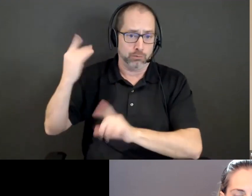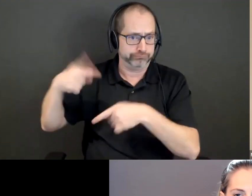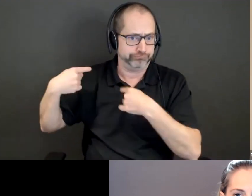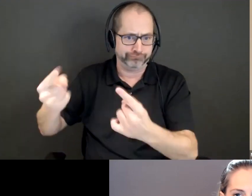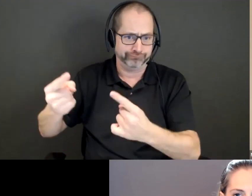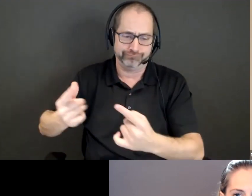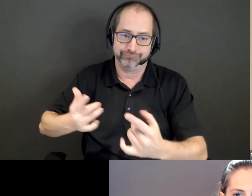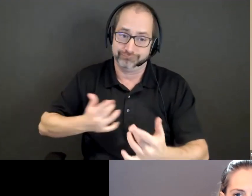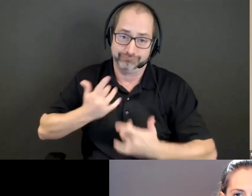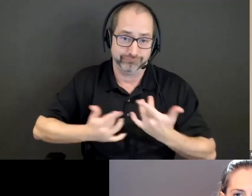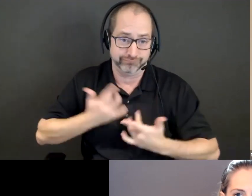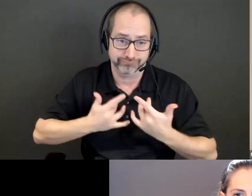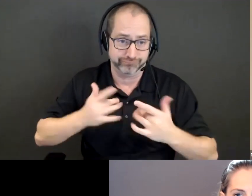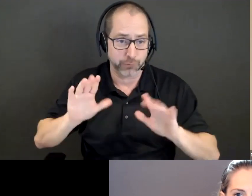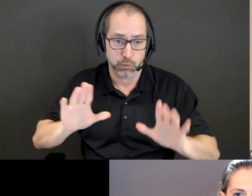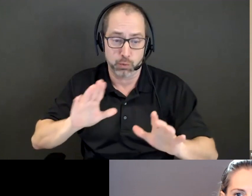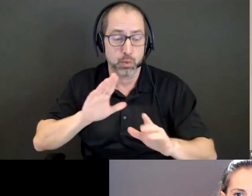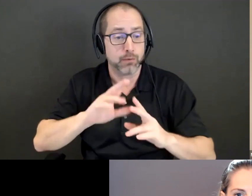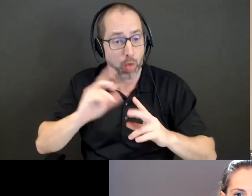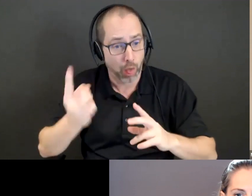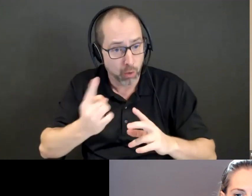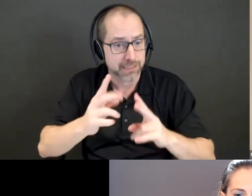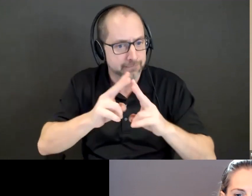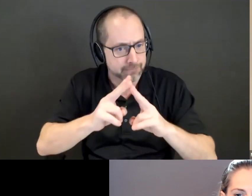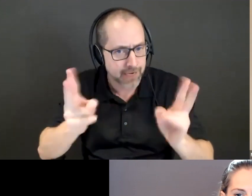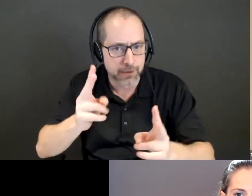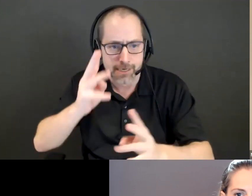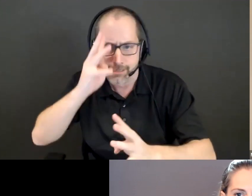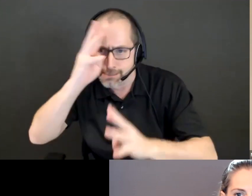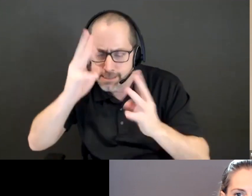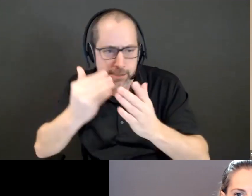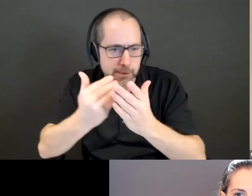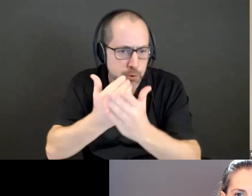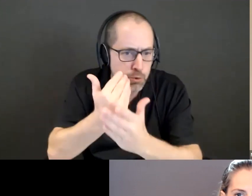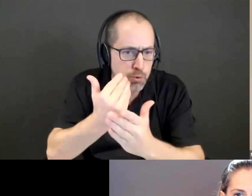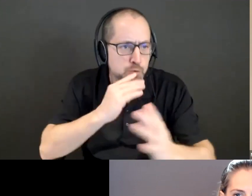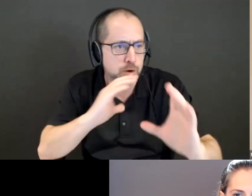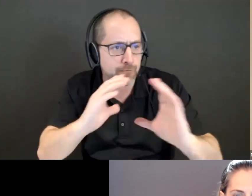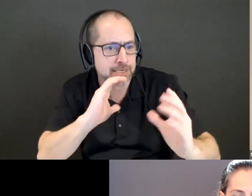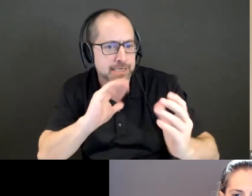we've always been very innovative in the way that we approach conversations and work by